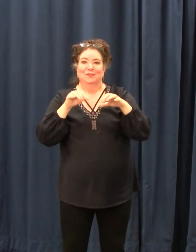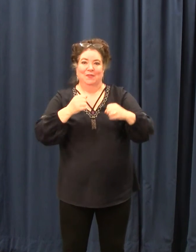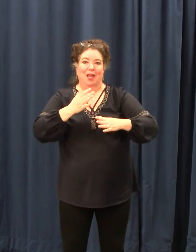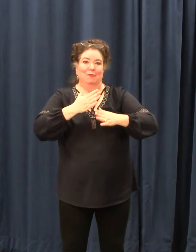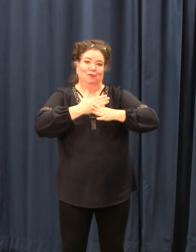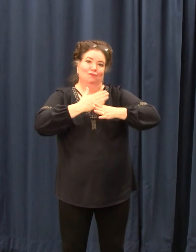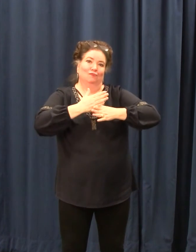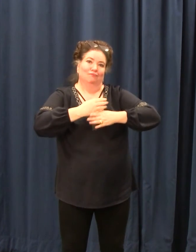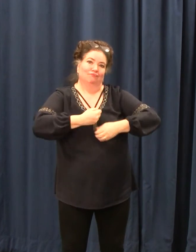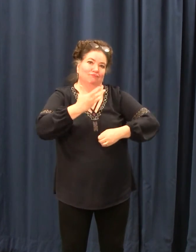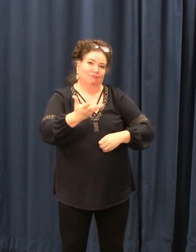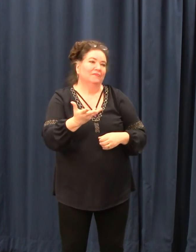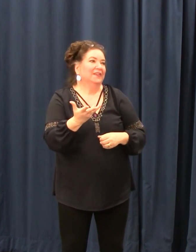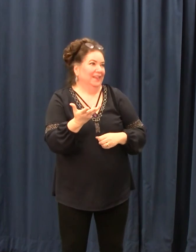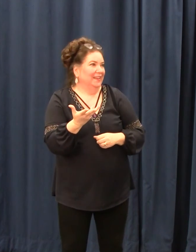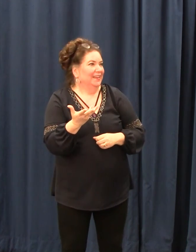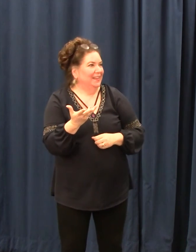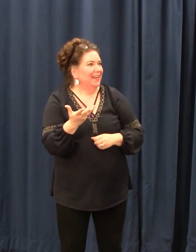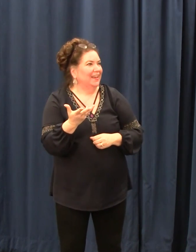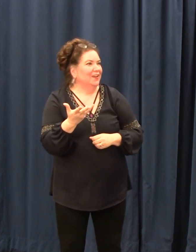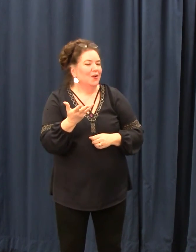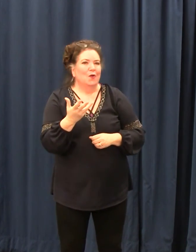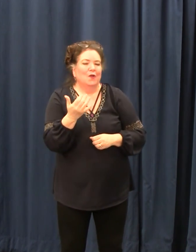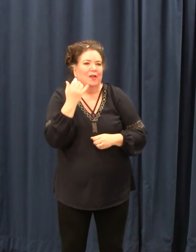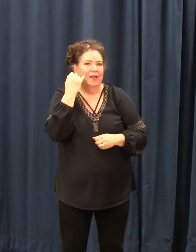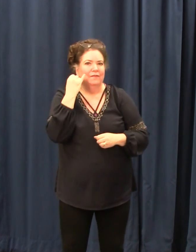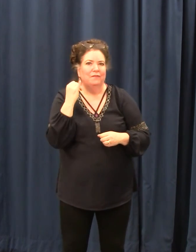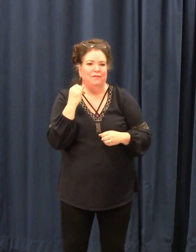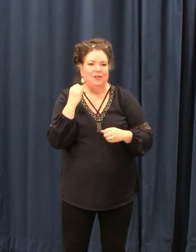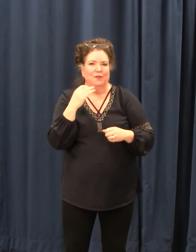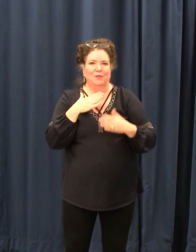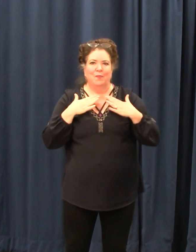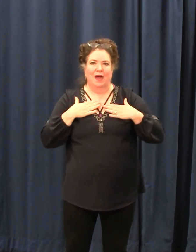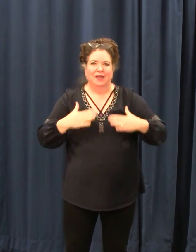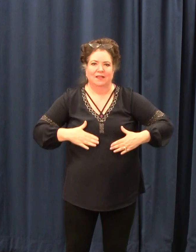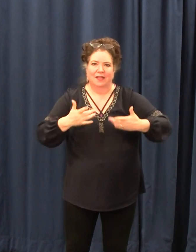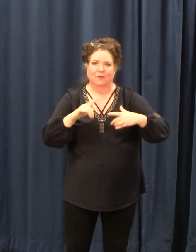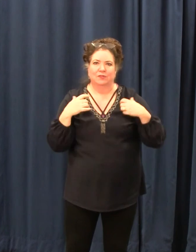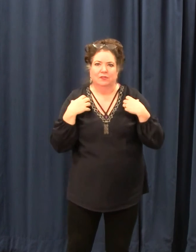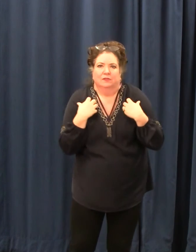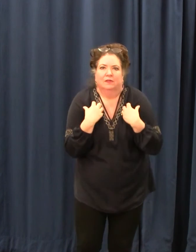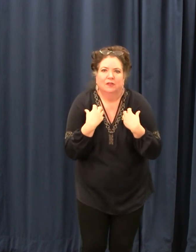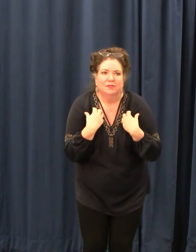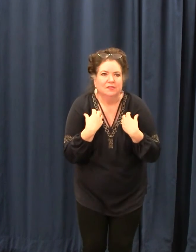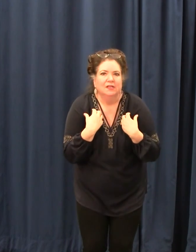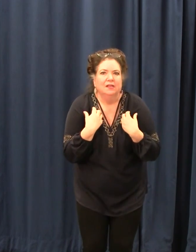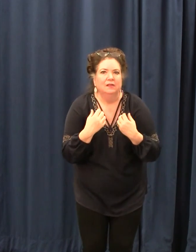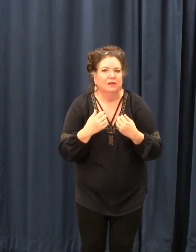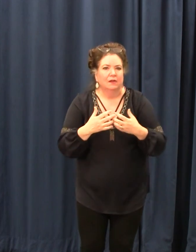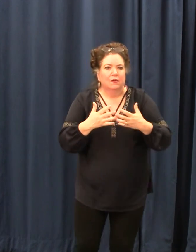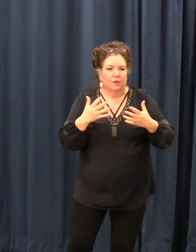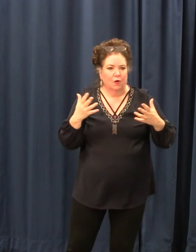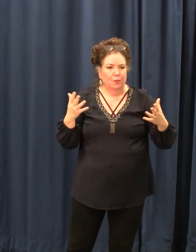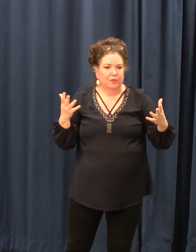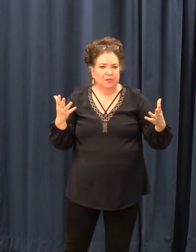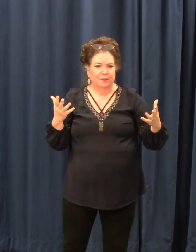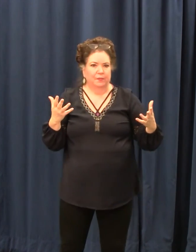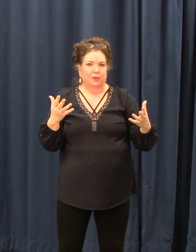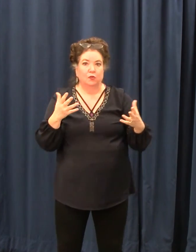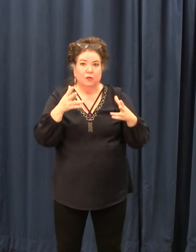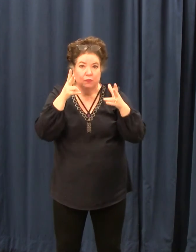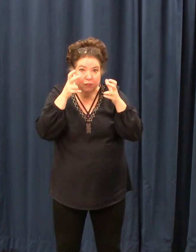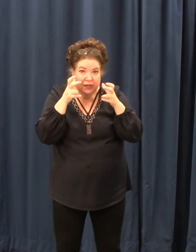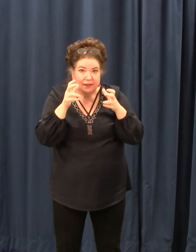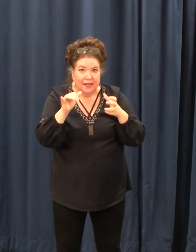(Luane) Yeah! or if the body language closes in (yes) or opens up.. you can read that.